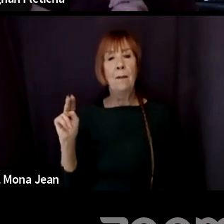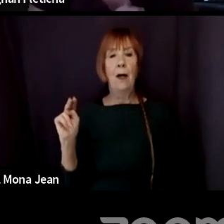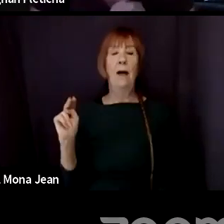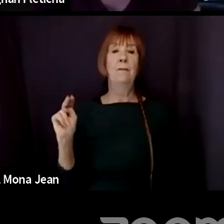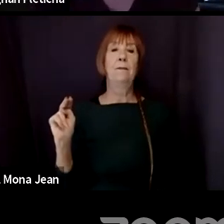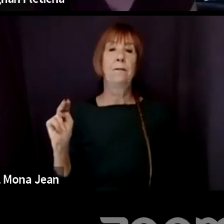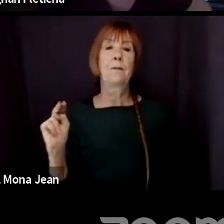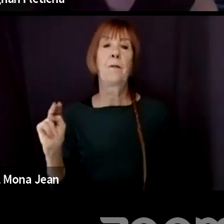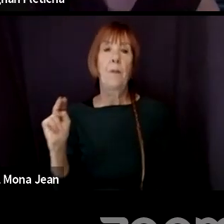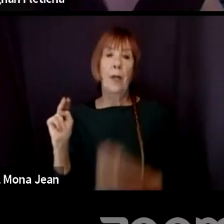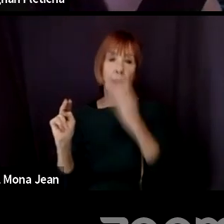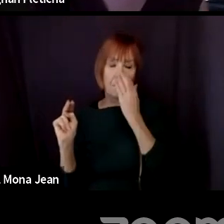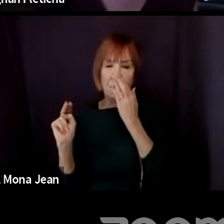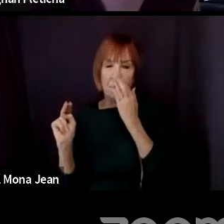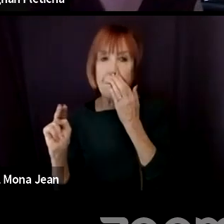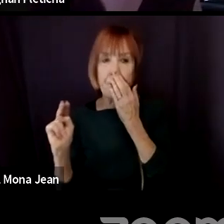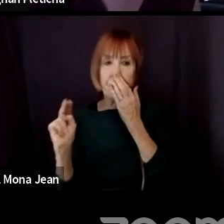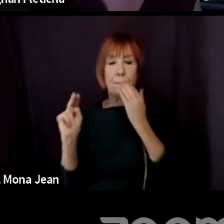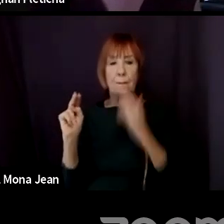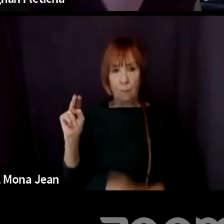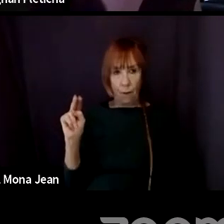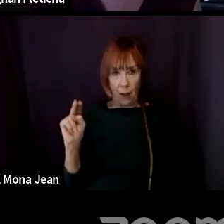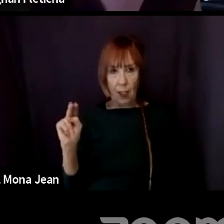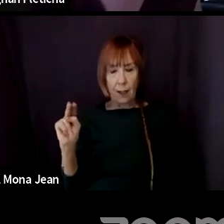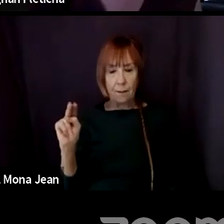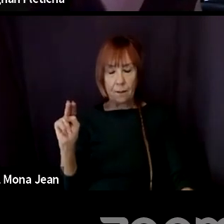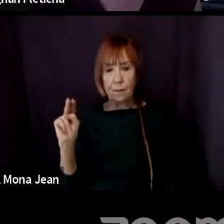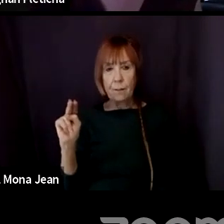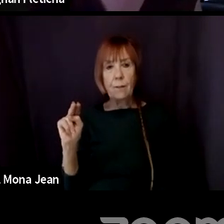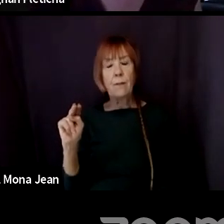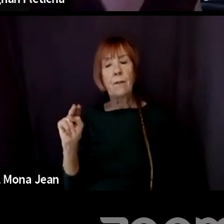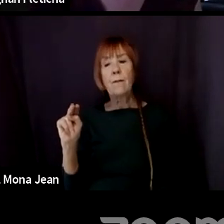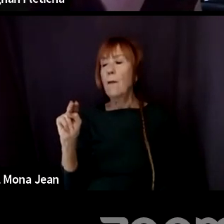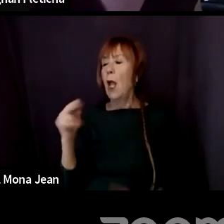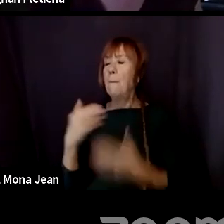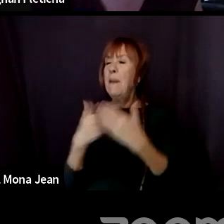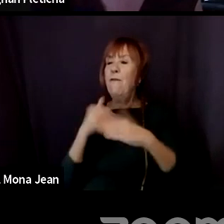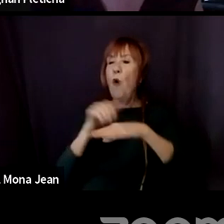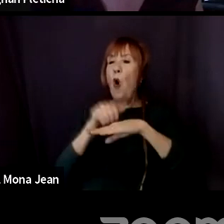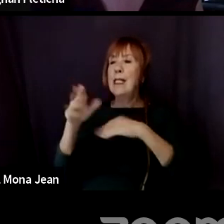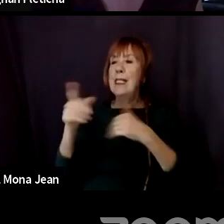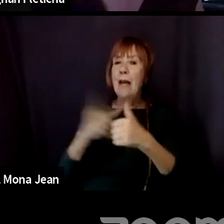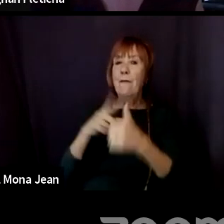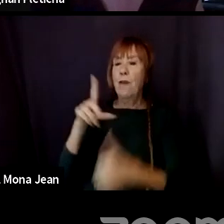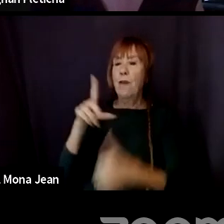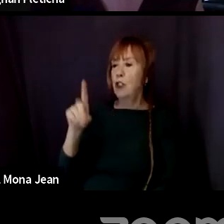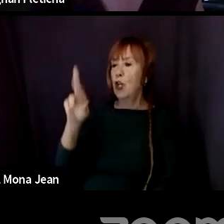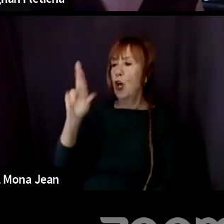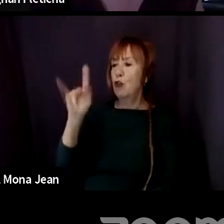Before you send out your first draft for notes, do you have any sort of like litmus test